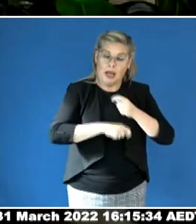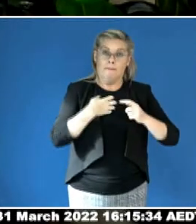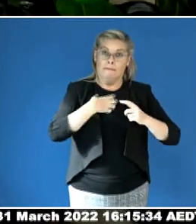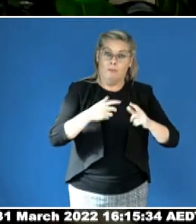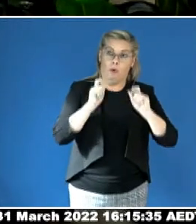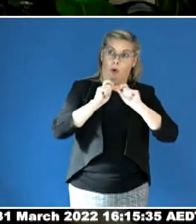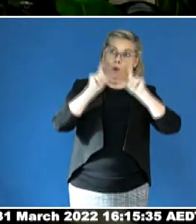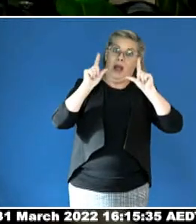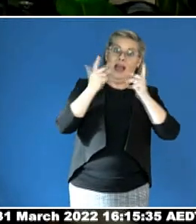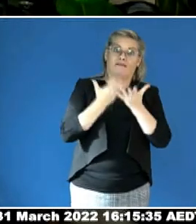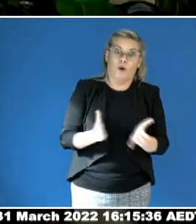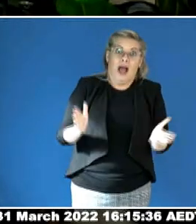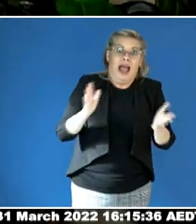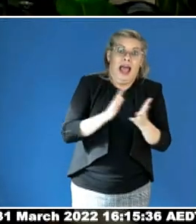vulnerability to family, domestic and sexual violence.